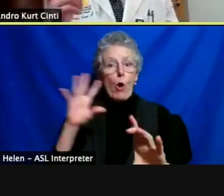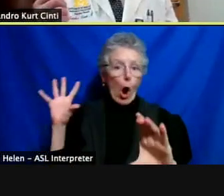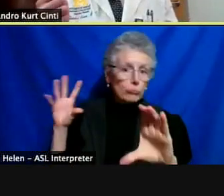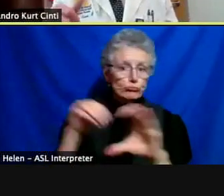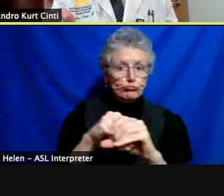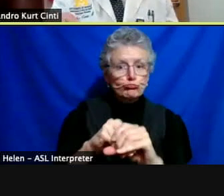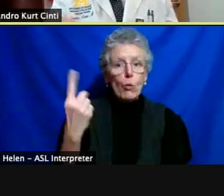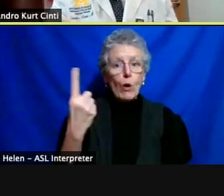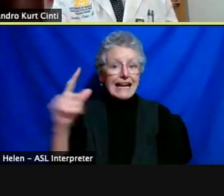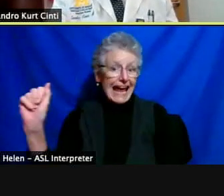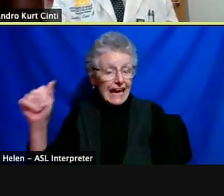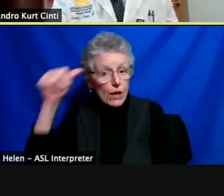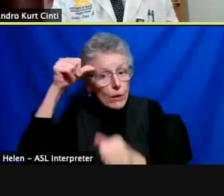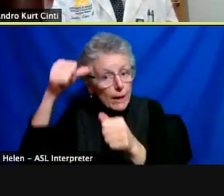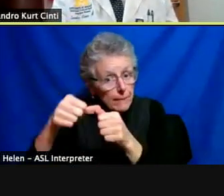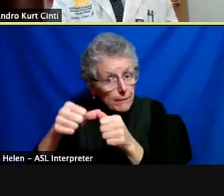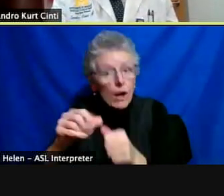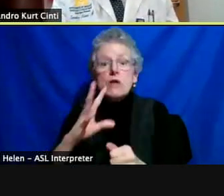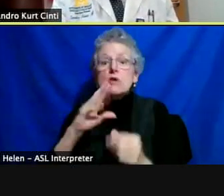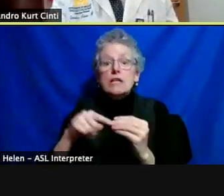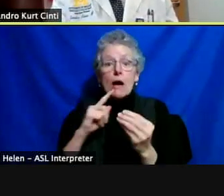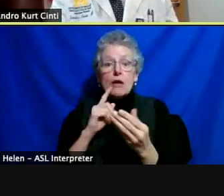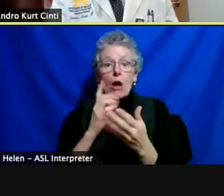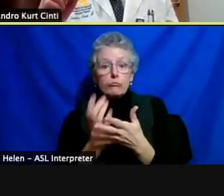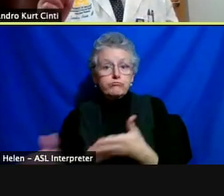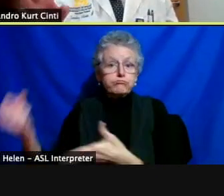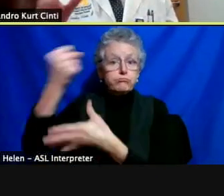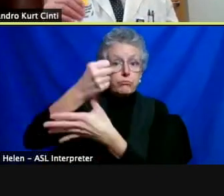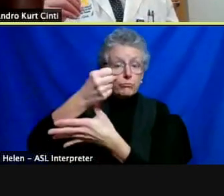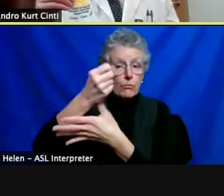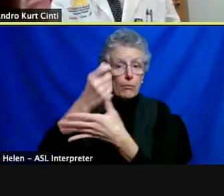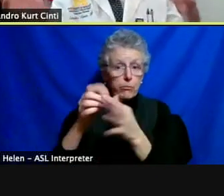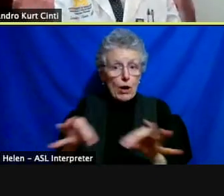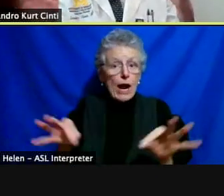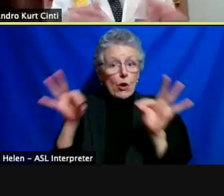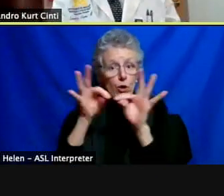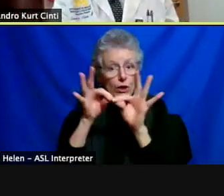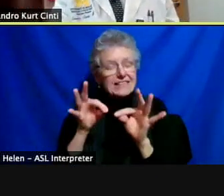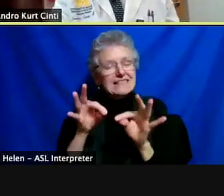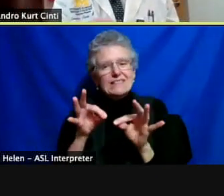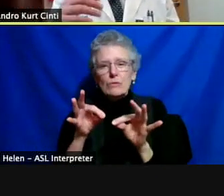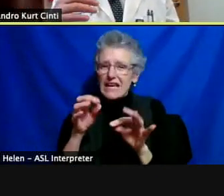Remember, when I talked about our priorities we do have the priority to protect our populations at highest risk,